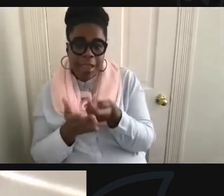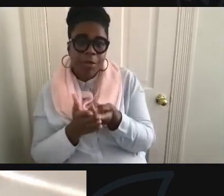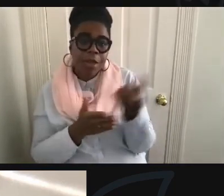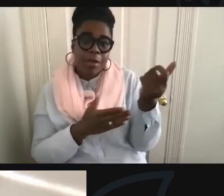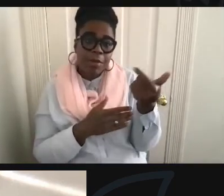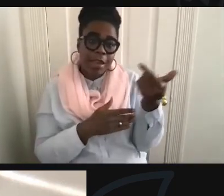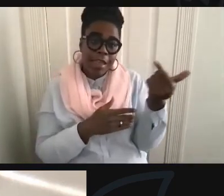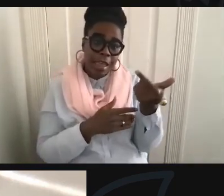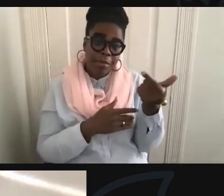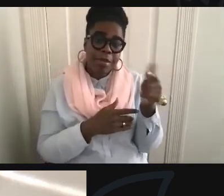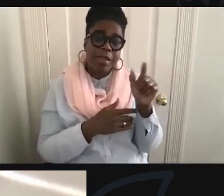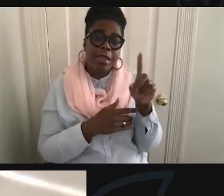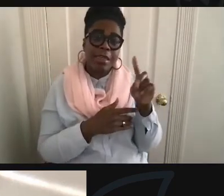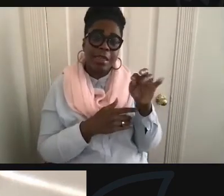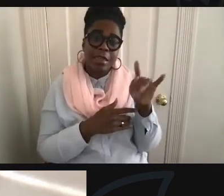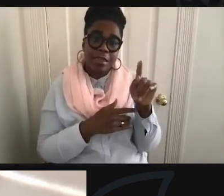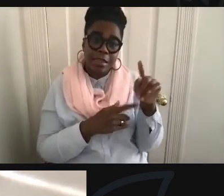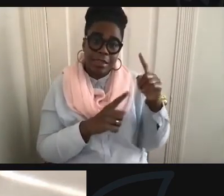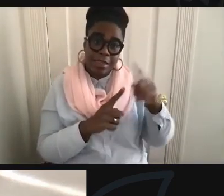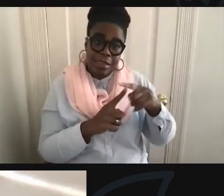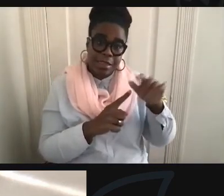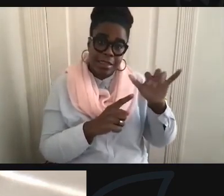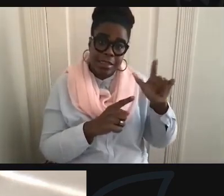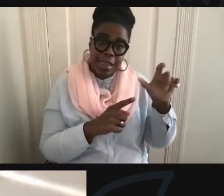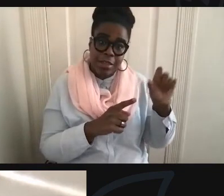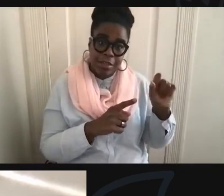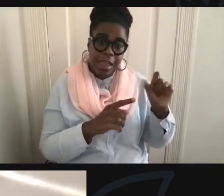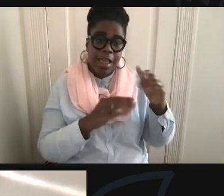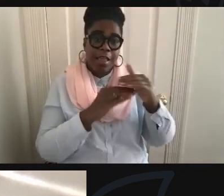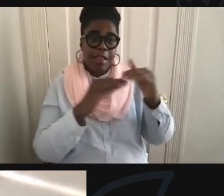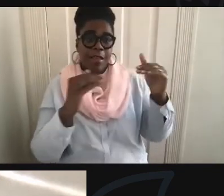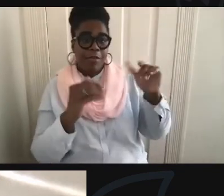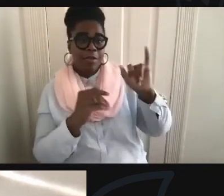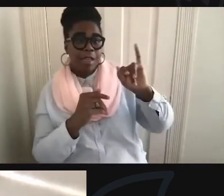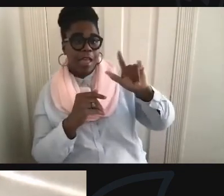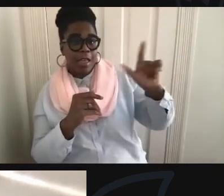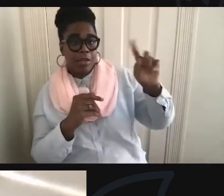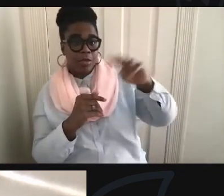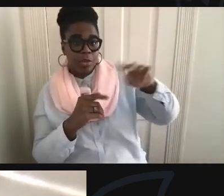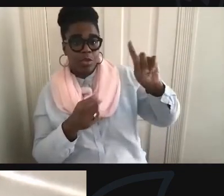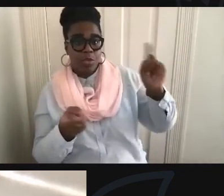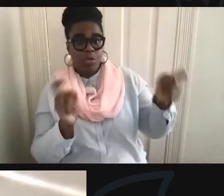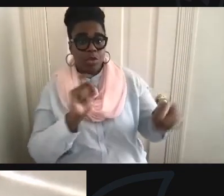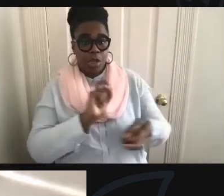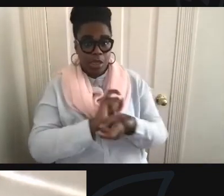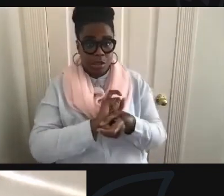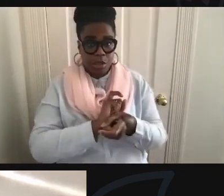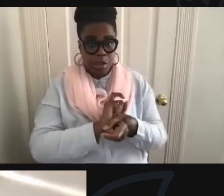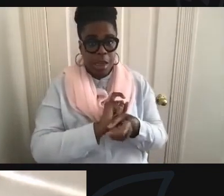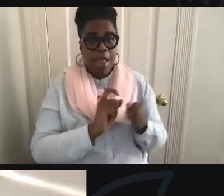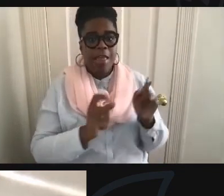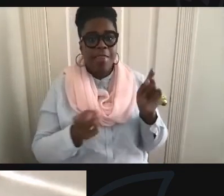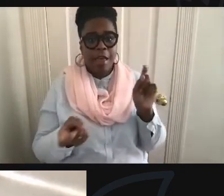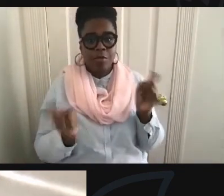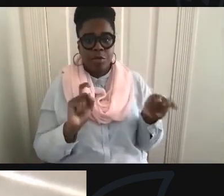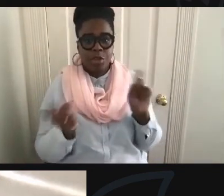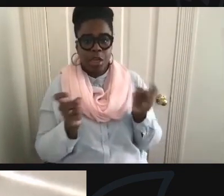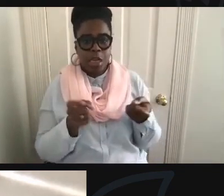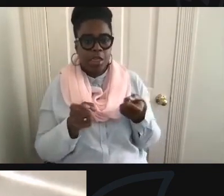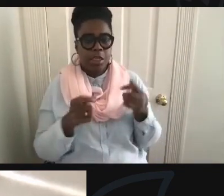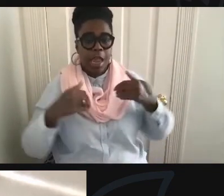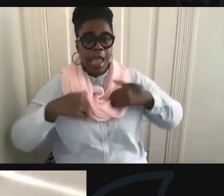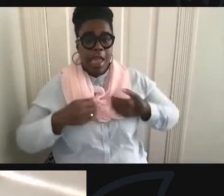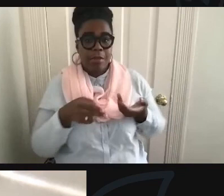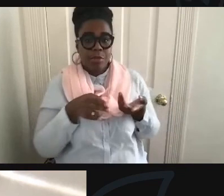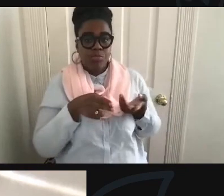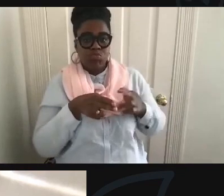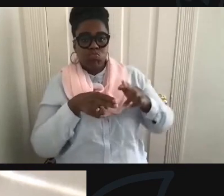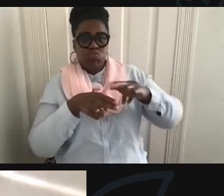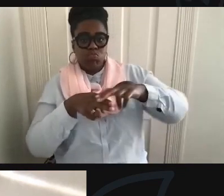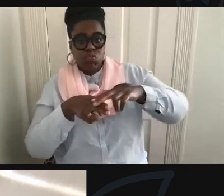and thereby, you know, change the levels of aisle 22, this might alter weight gain and animals, just by changing directly